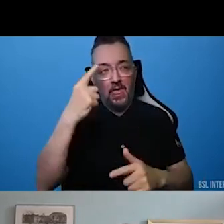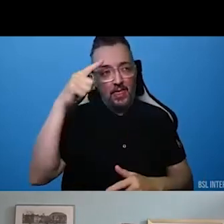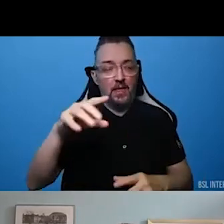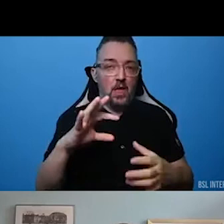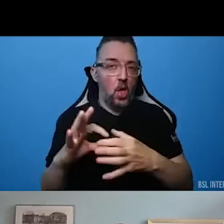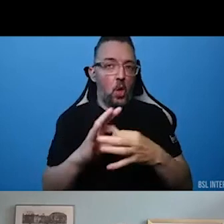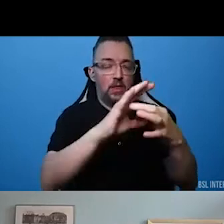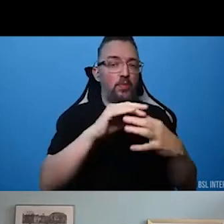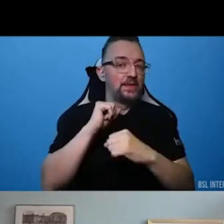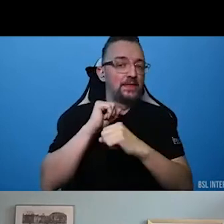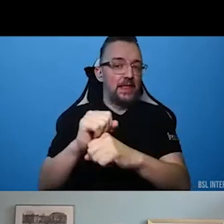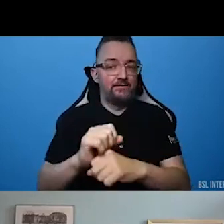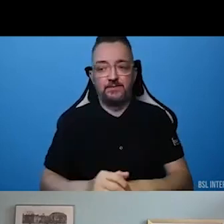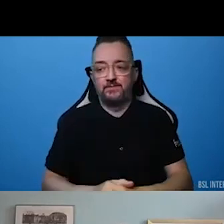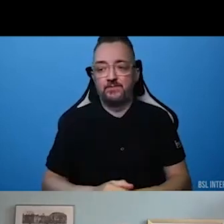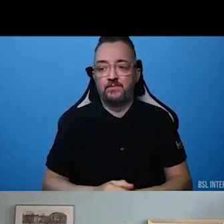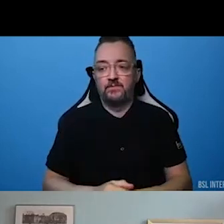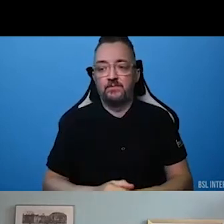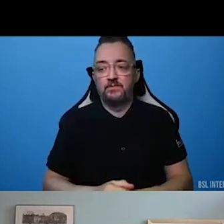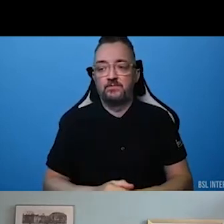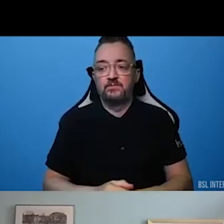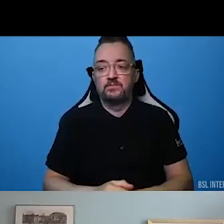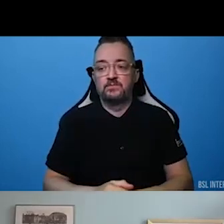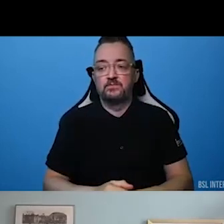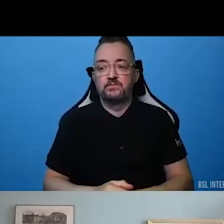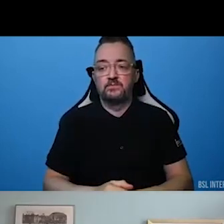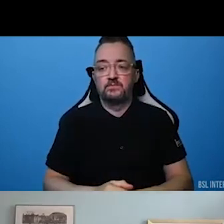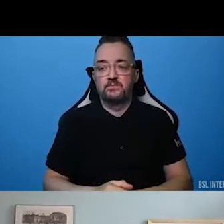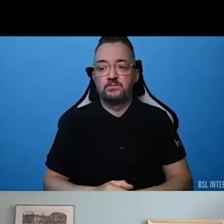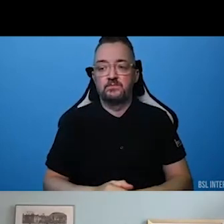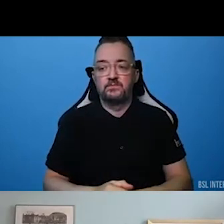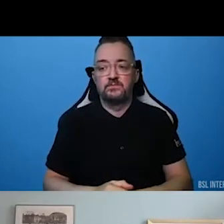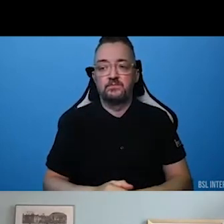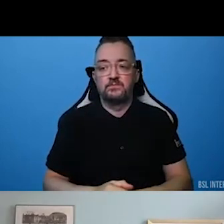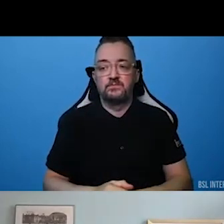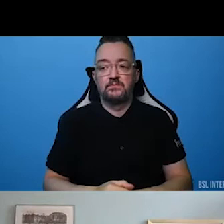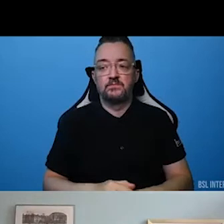of the New Lanark Mill associated with Robert Owen. So a couple of projects to flag up